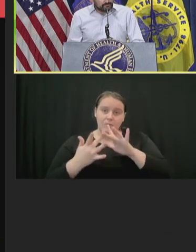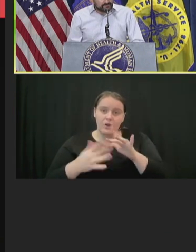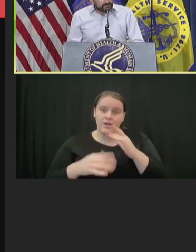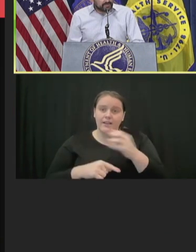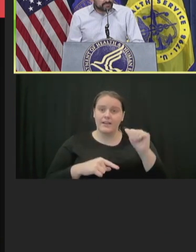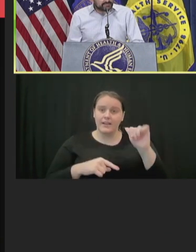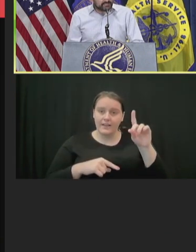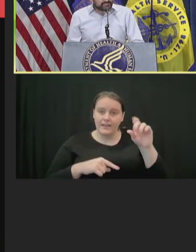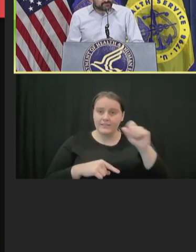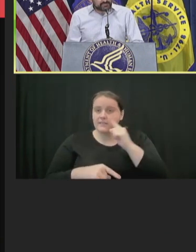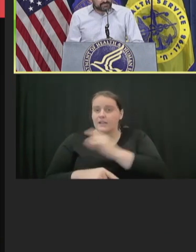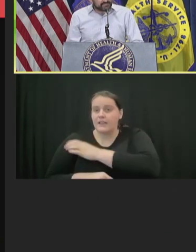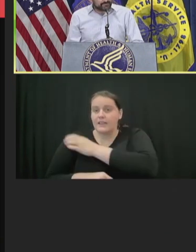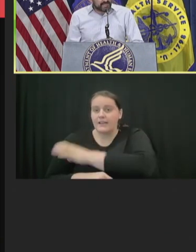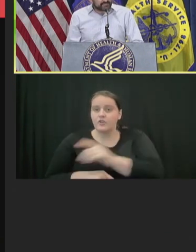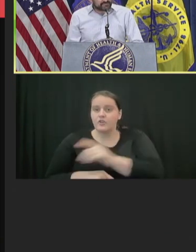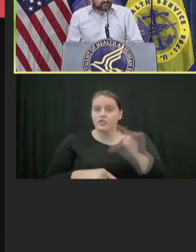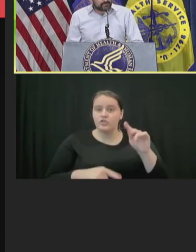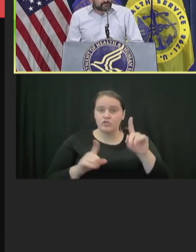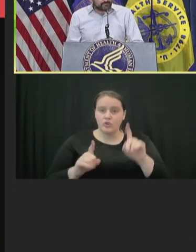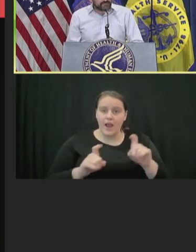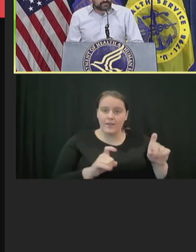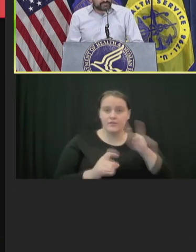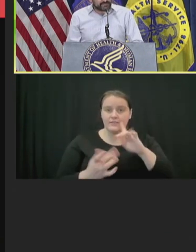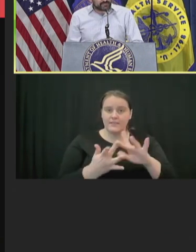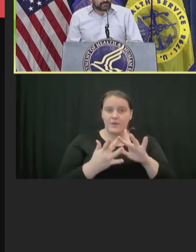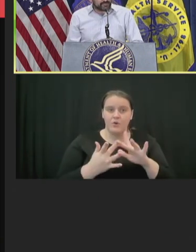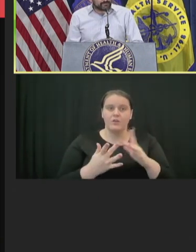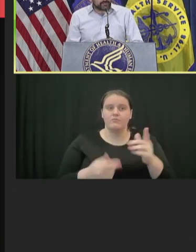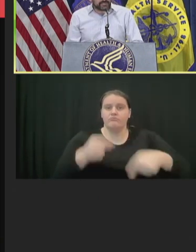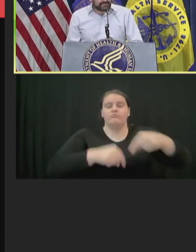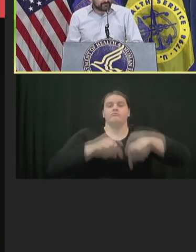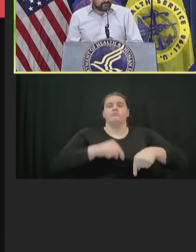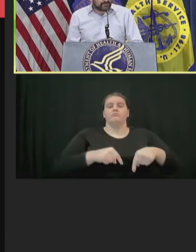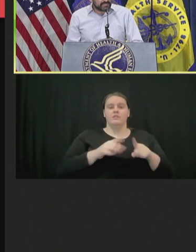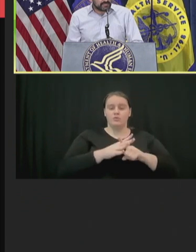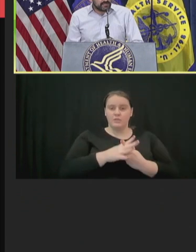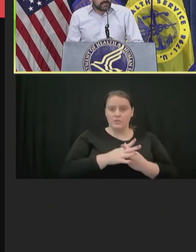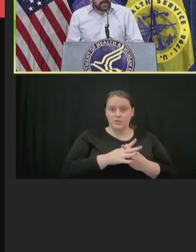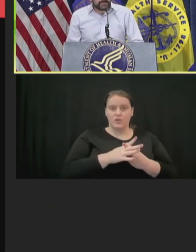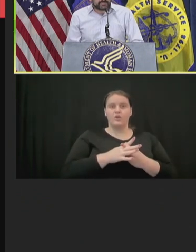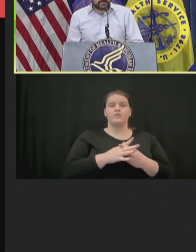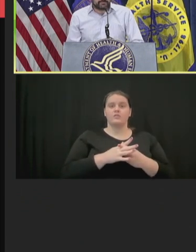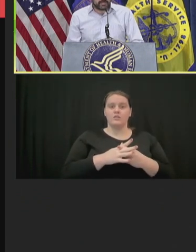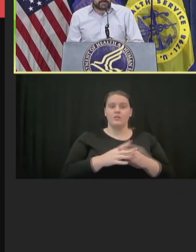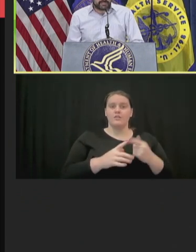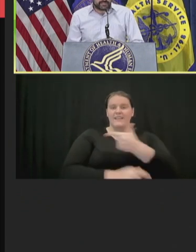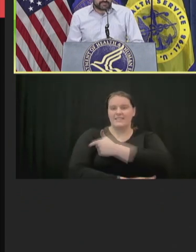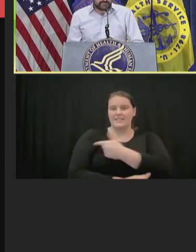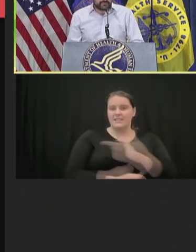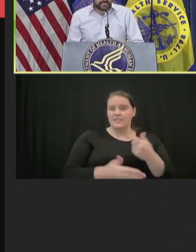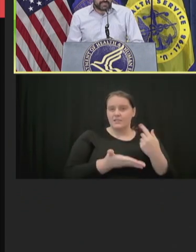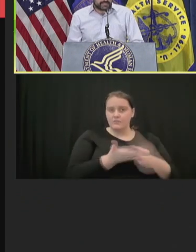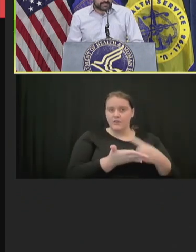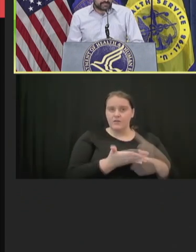Before ending, I just want to take us back to the start of the pipeline and talk about mRNA for a minute. I mentioned BioNTech has two candidates,